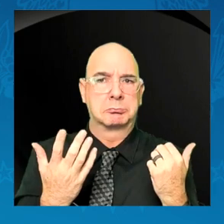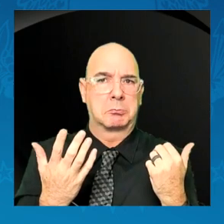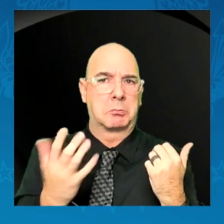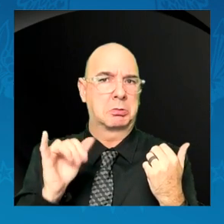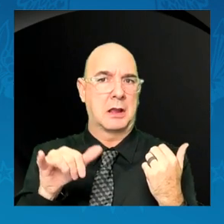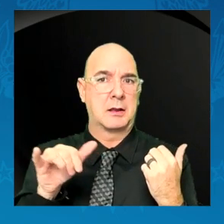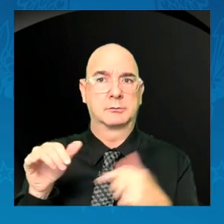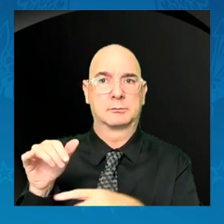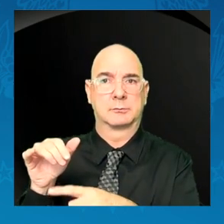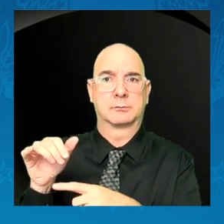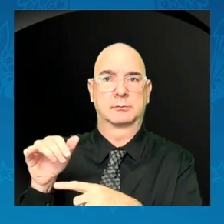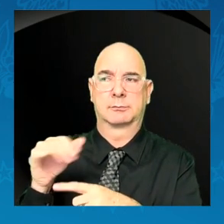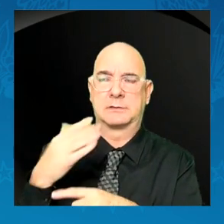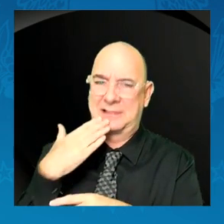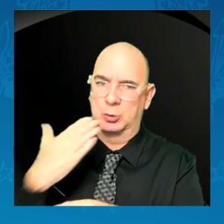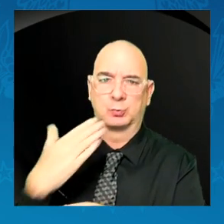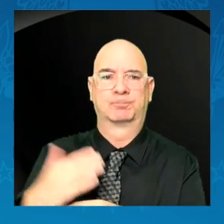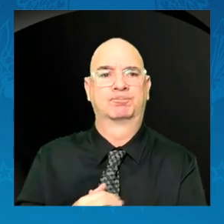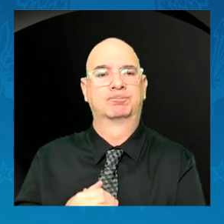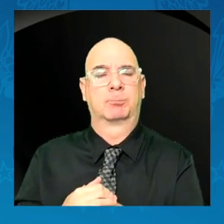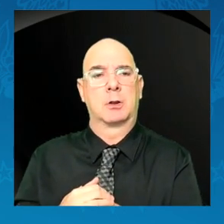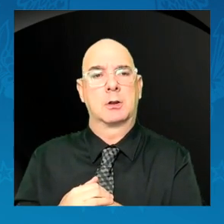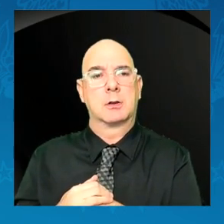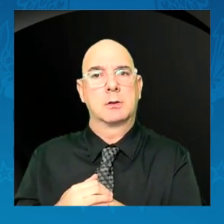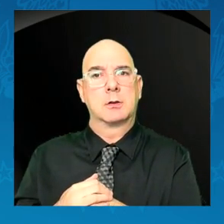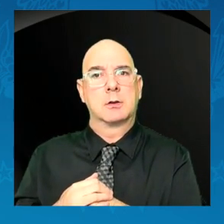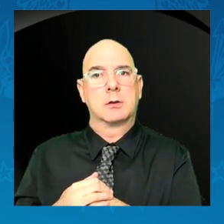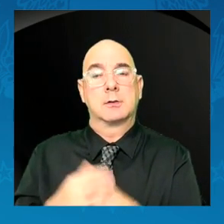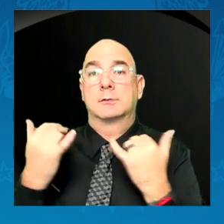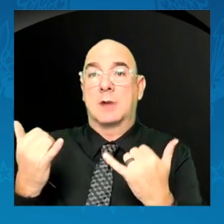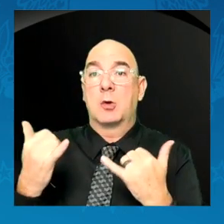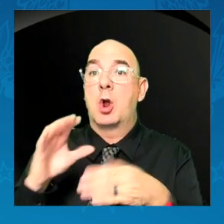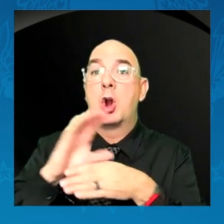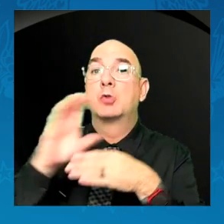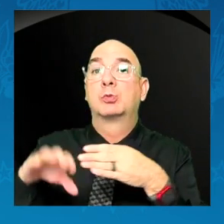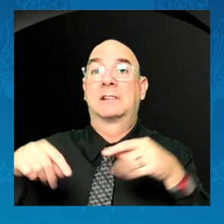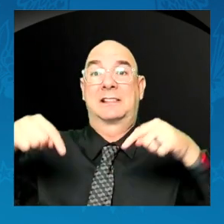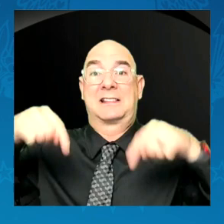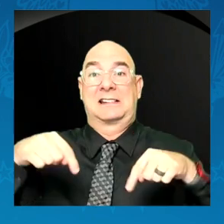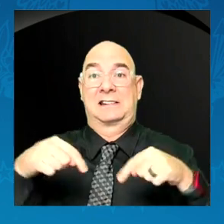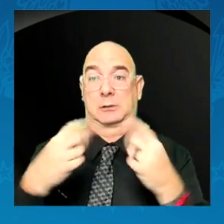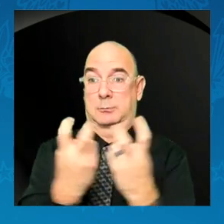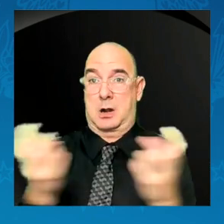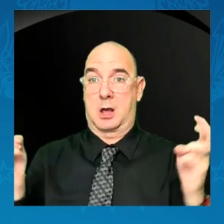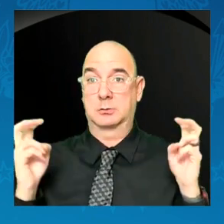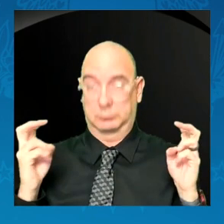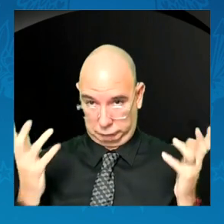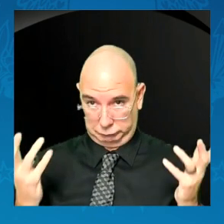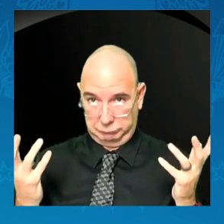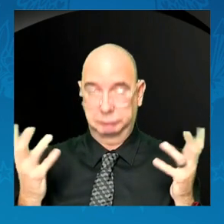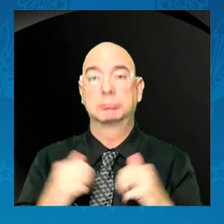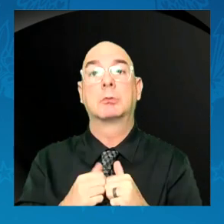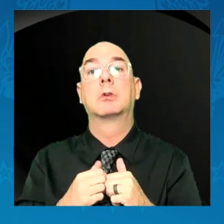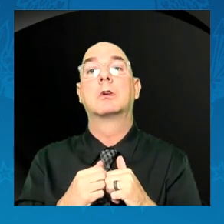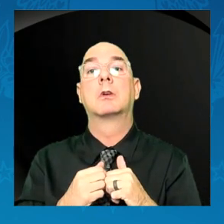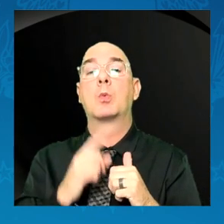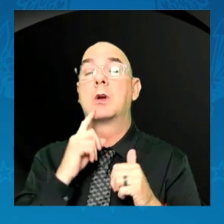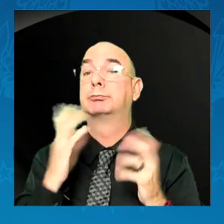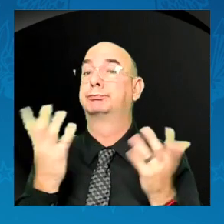So in conclusion about this panel, what has become apparent on each panel discussion